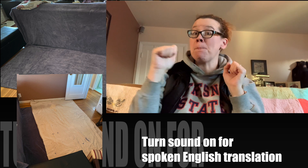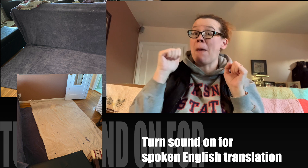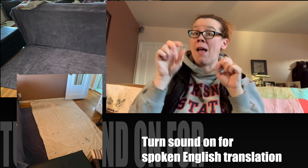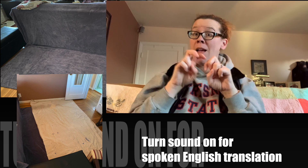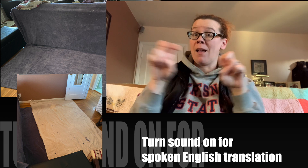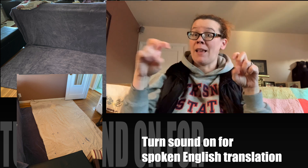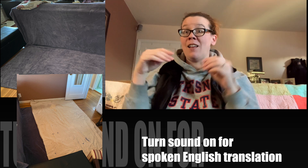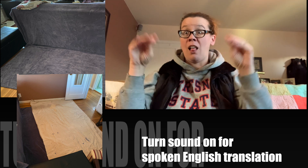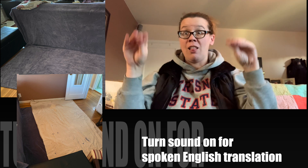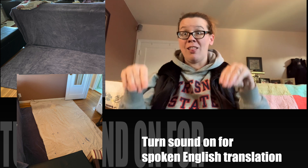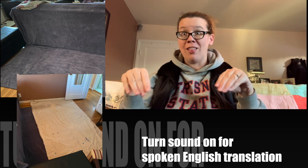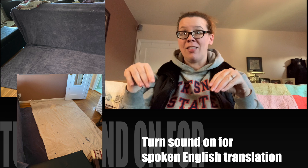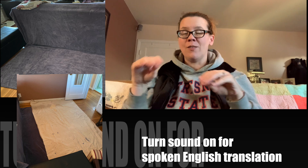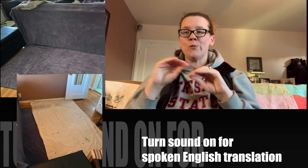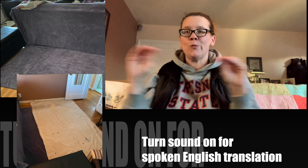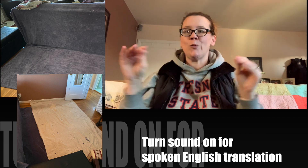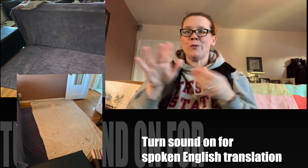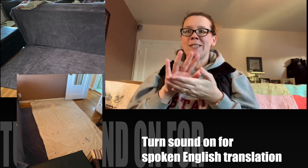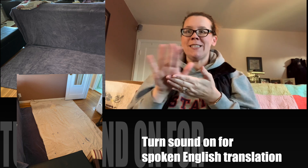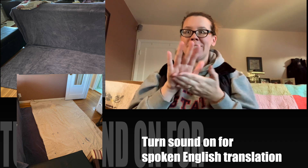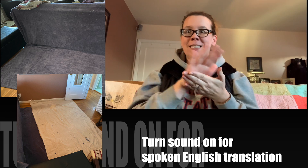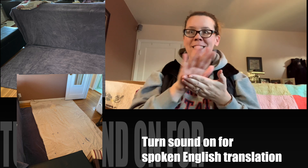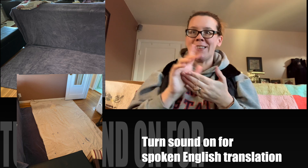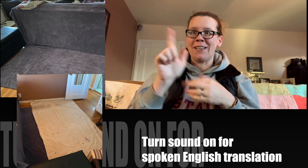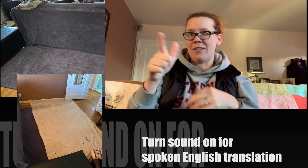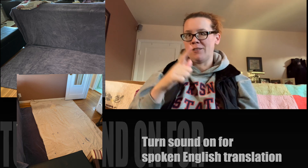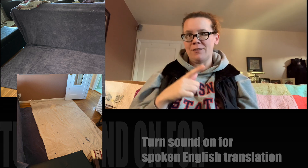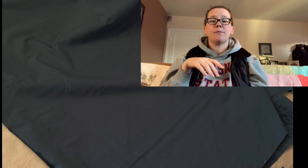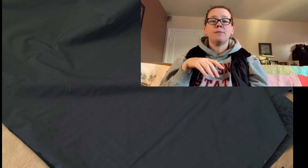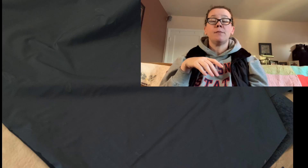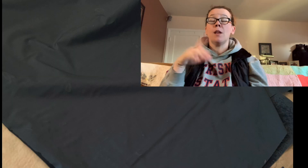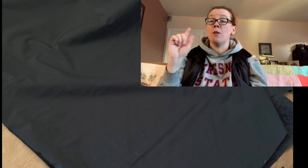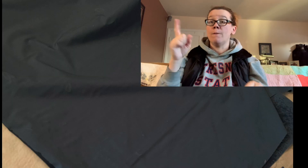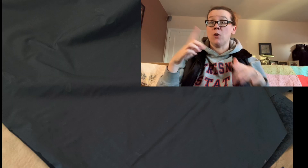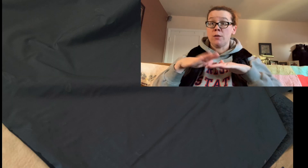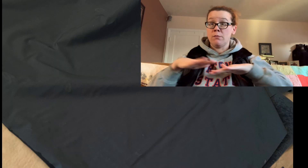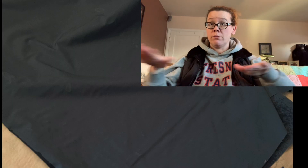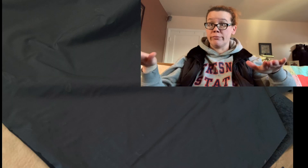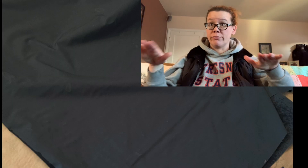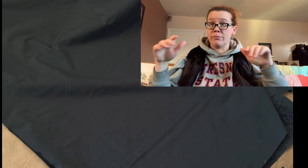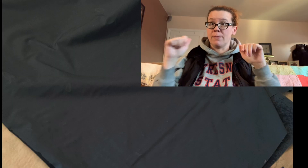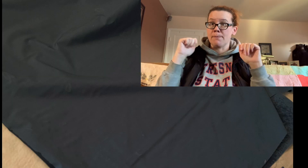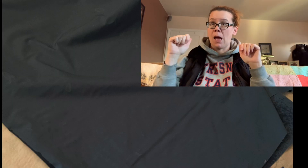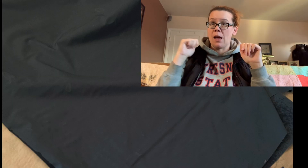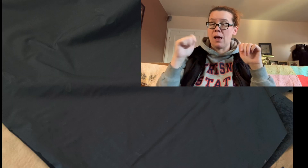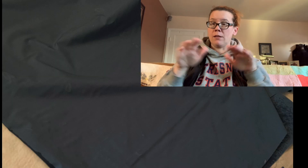never had a problem. But just to be safe, um, I do that. I also cover the back of the couch